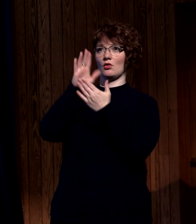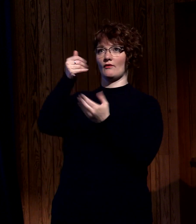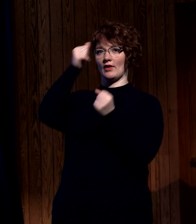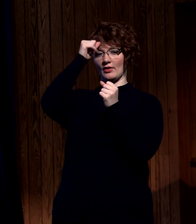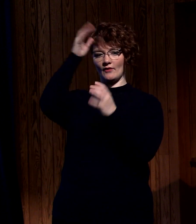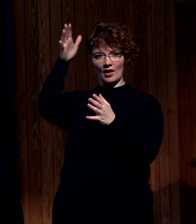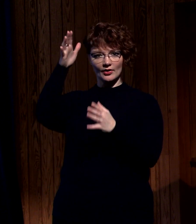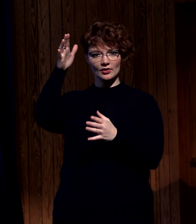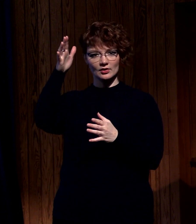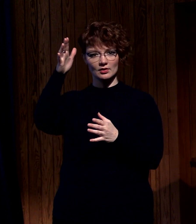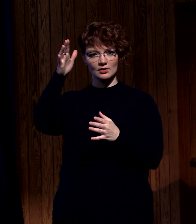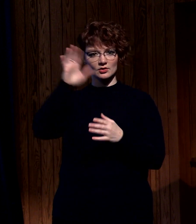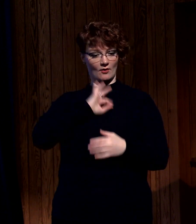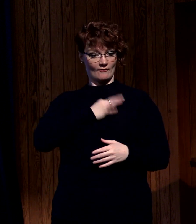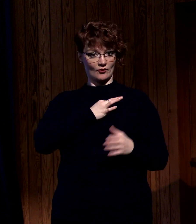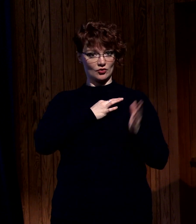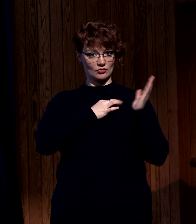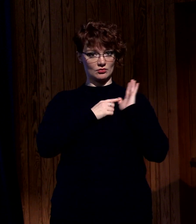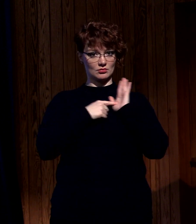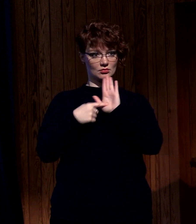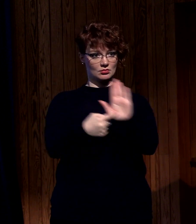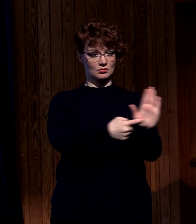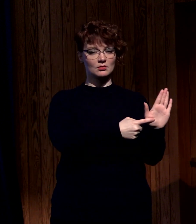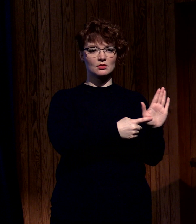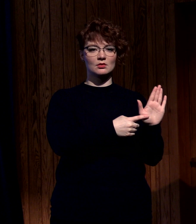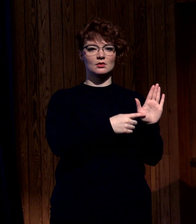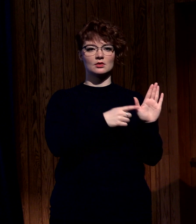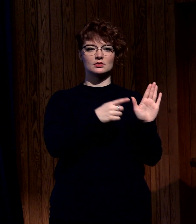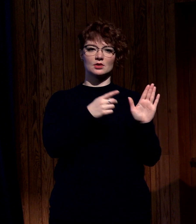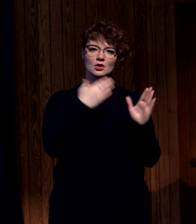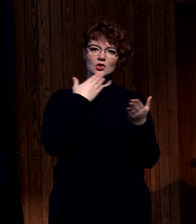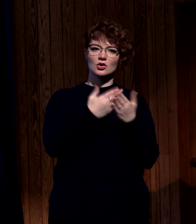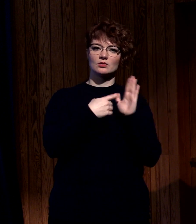missional witness to the world. We're not meant to just bear